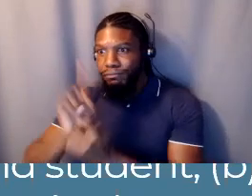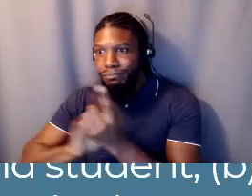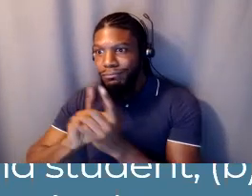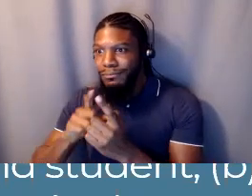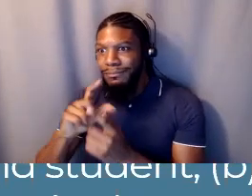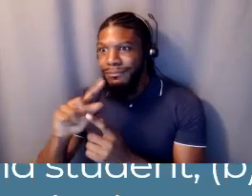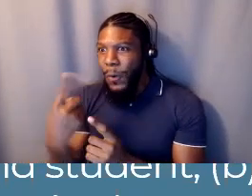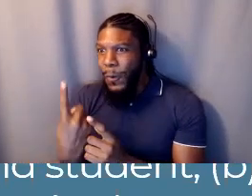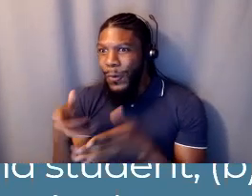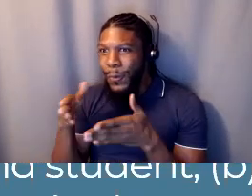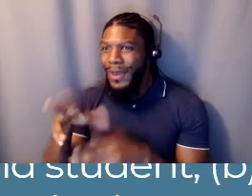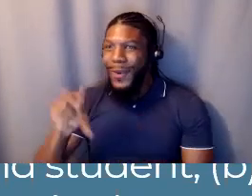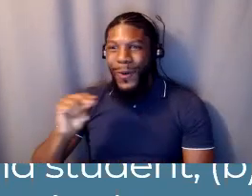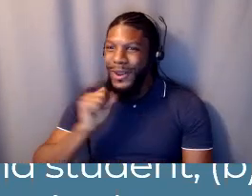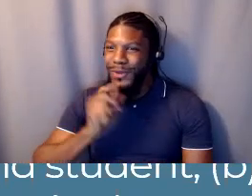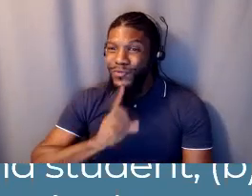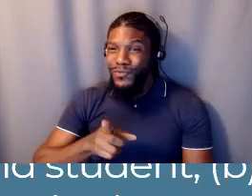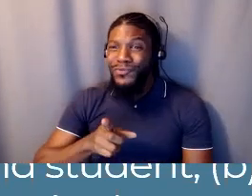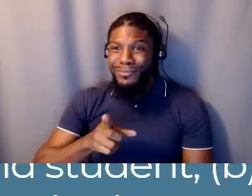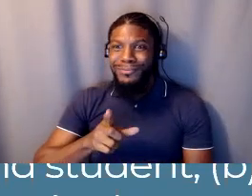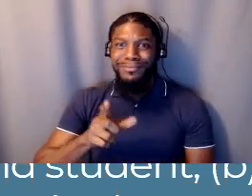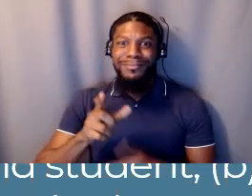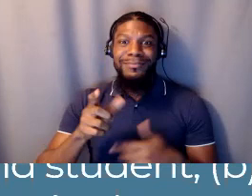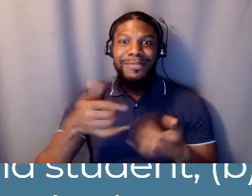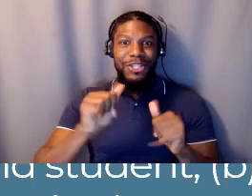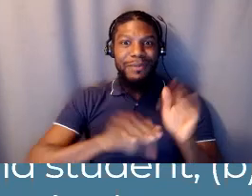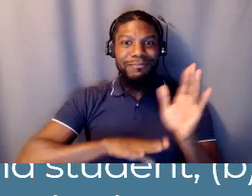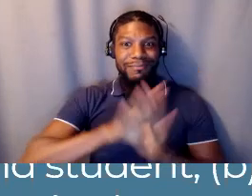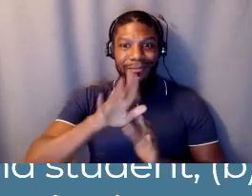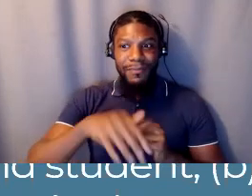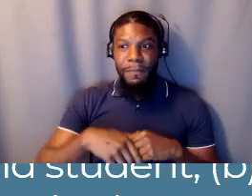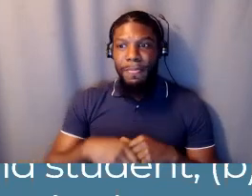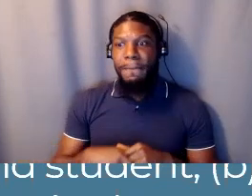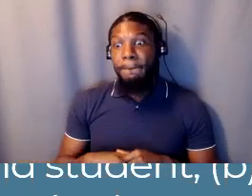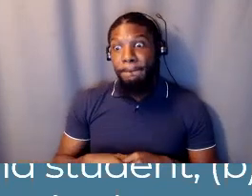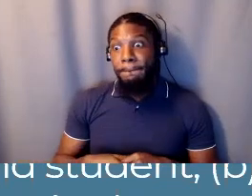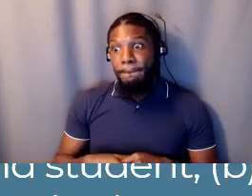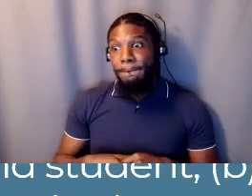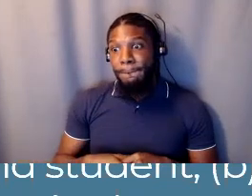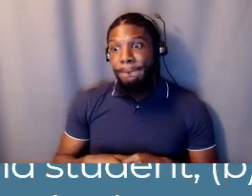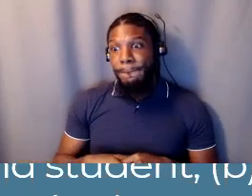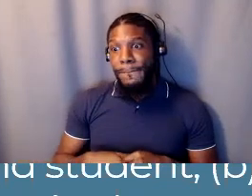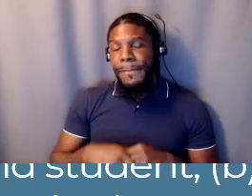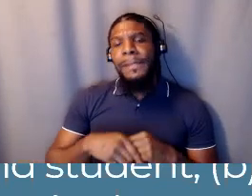Also becoming more familiar with the work of Bakhtin, thinking more about my own work as an instructor